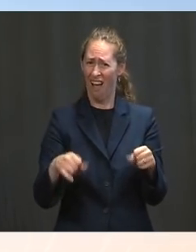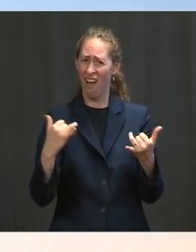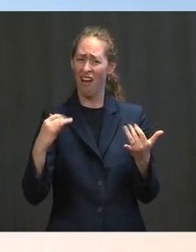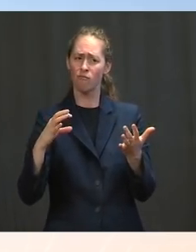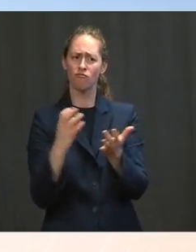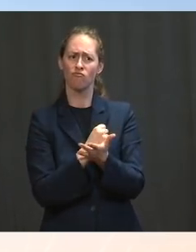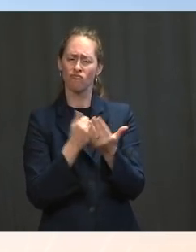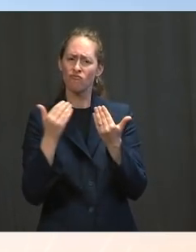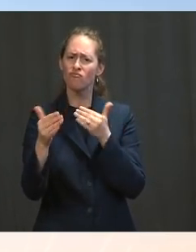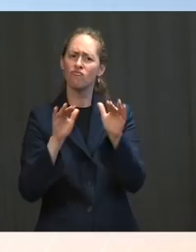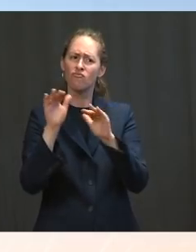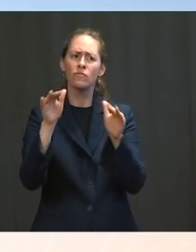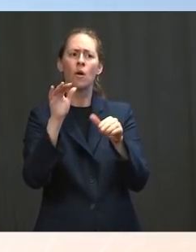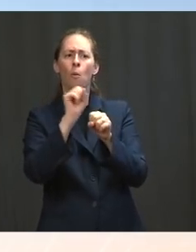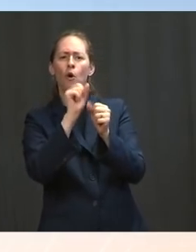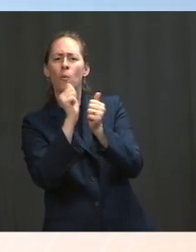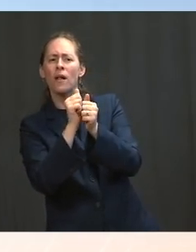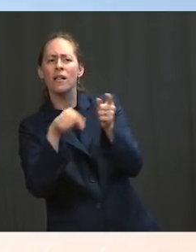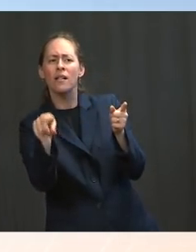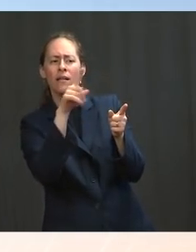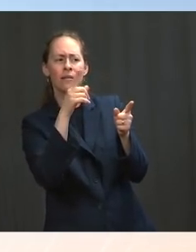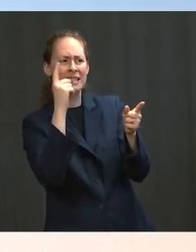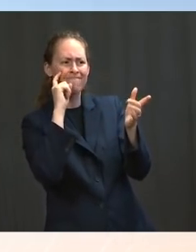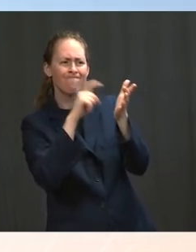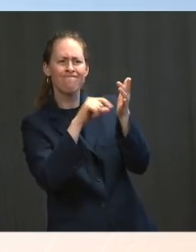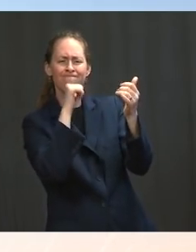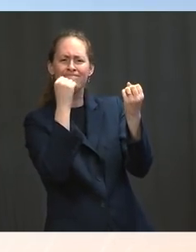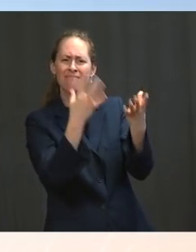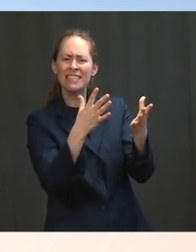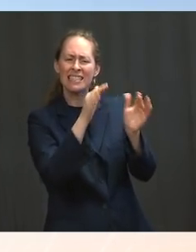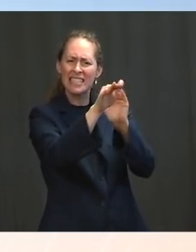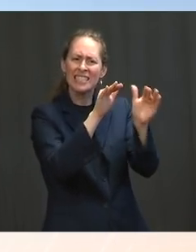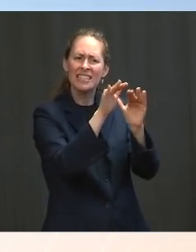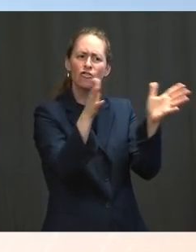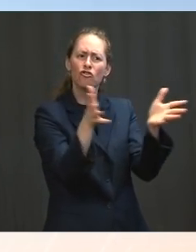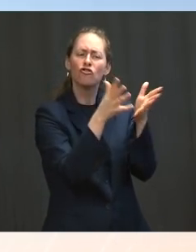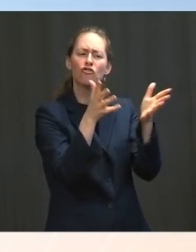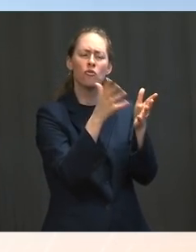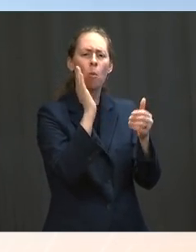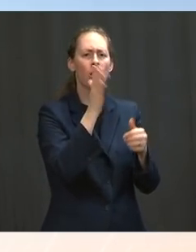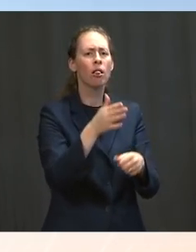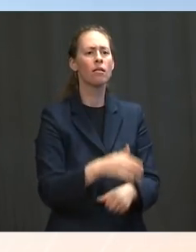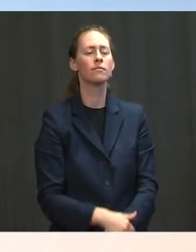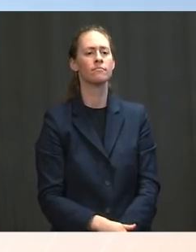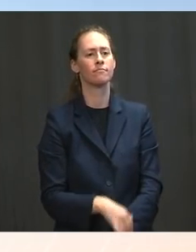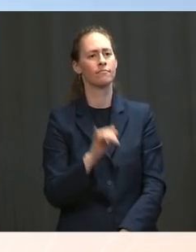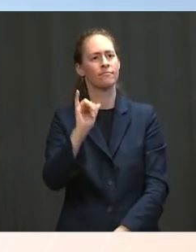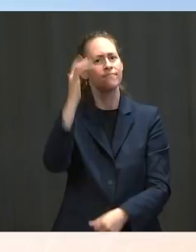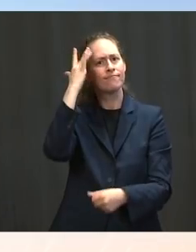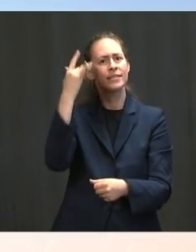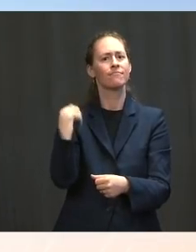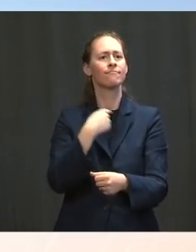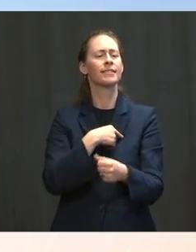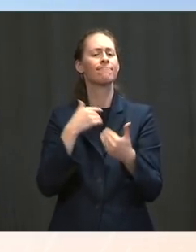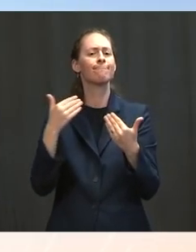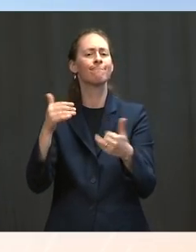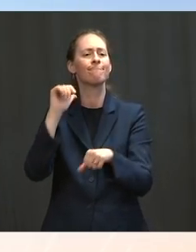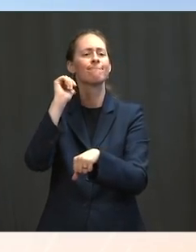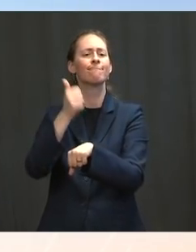where there's lower vaccination rates. That's one of the reasons we initiated these strike forces to go into communities